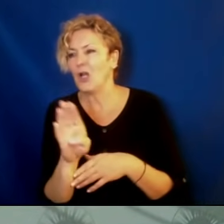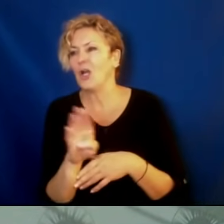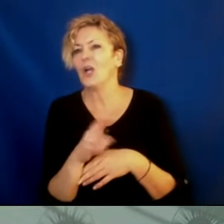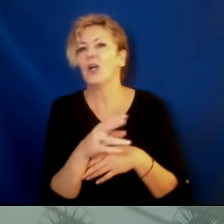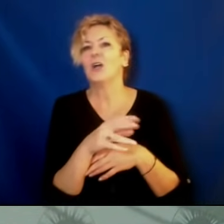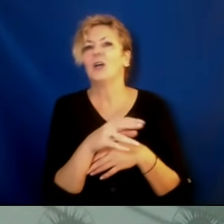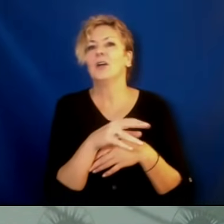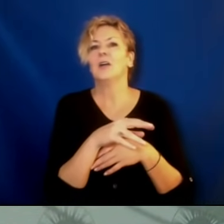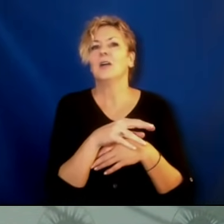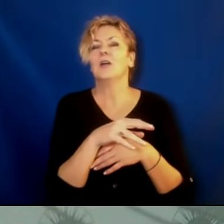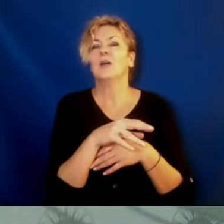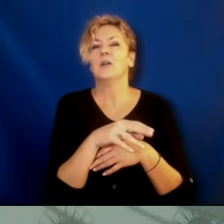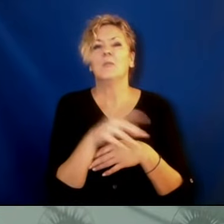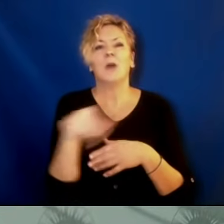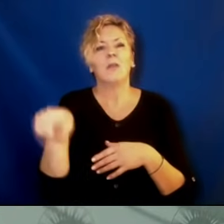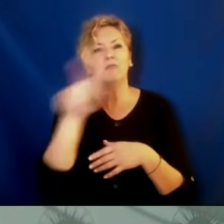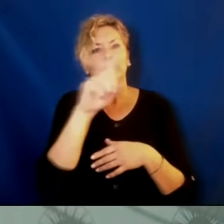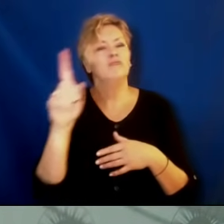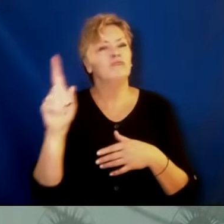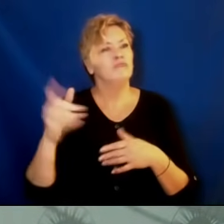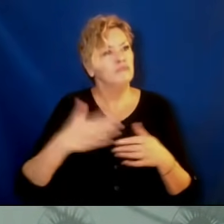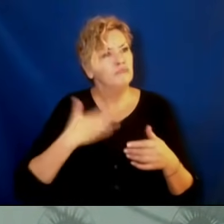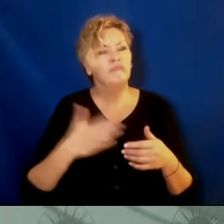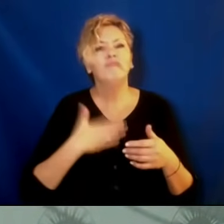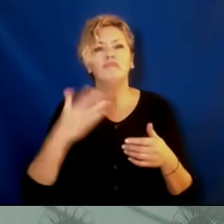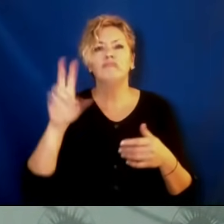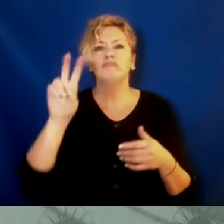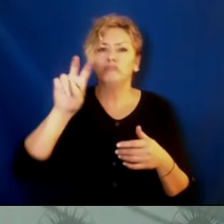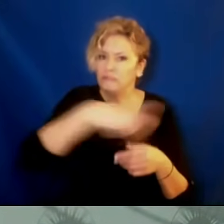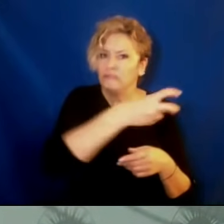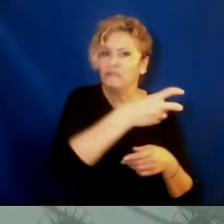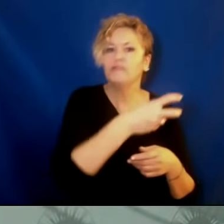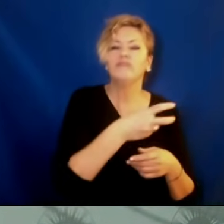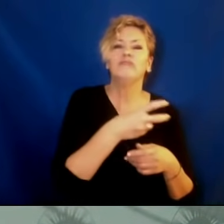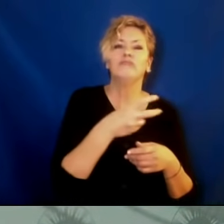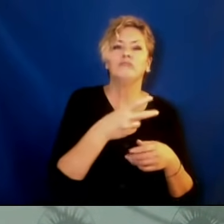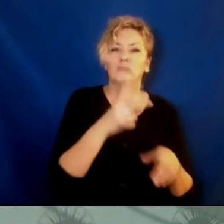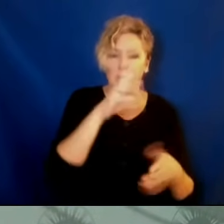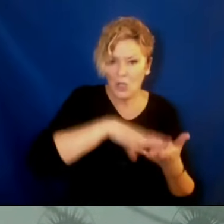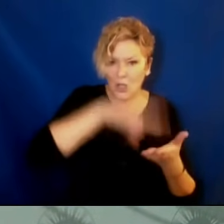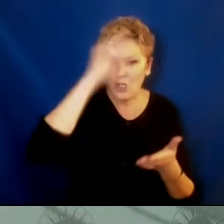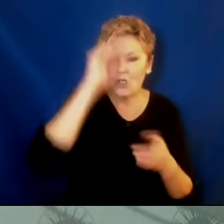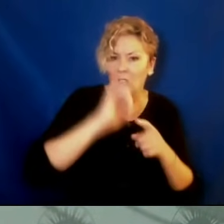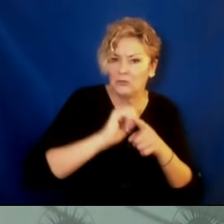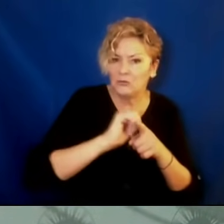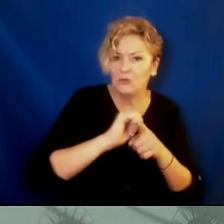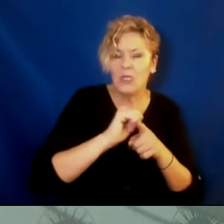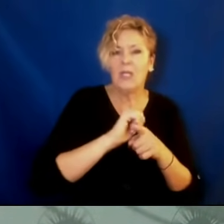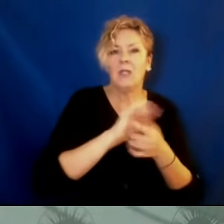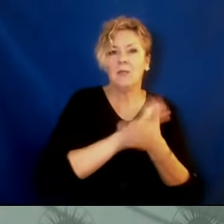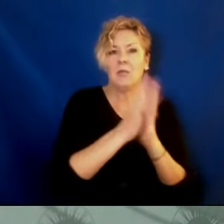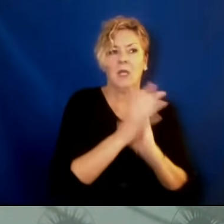add to 800 so public health is able to do not just contact tracing but all of the work that